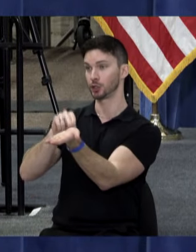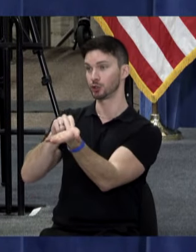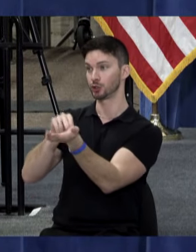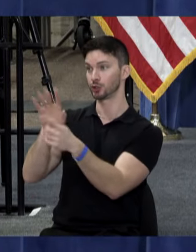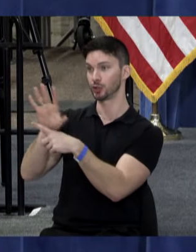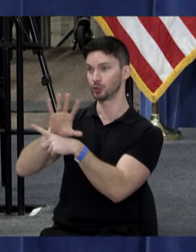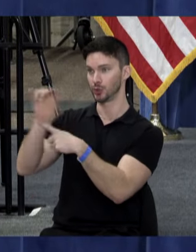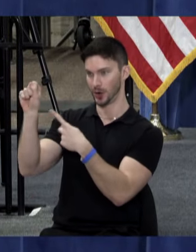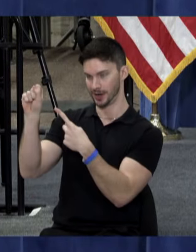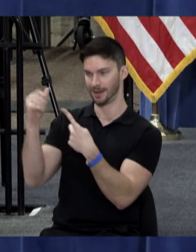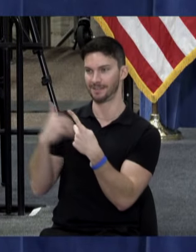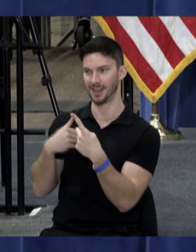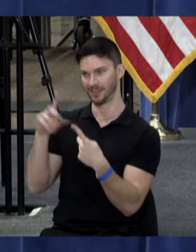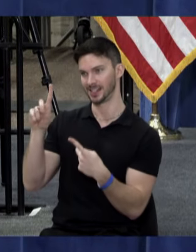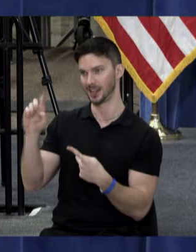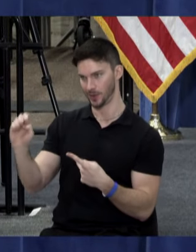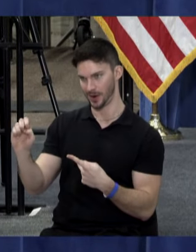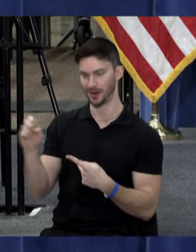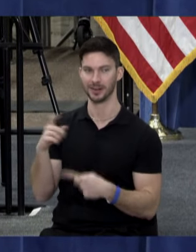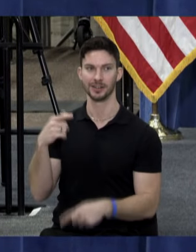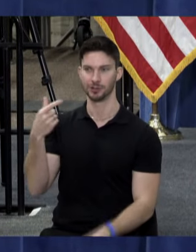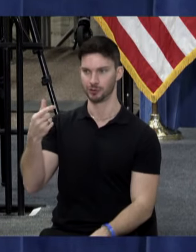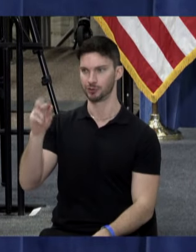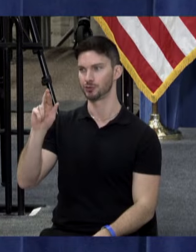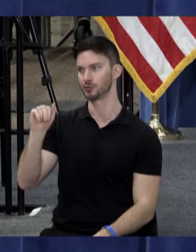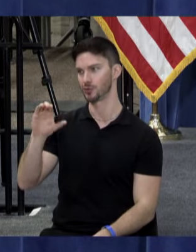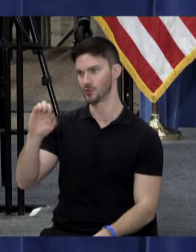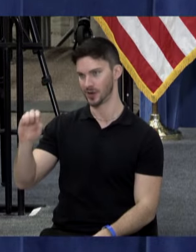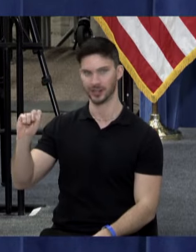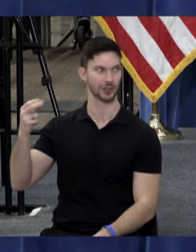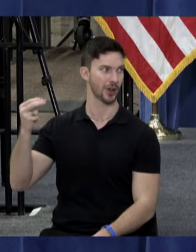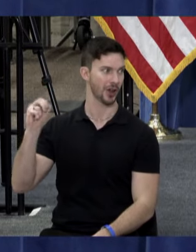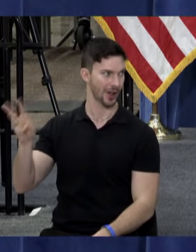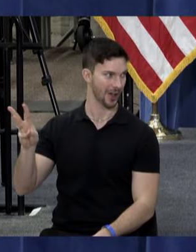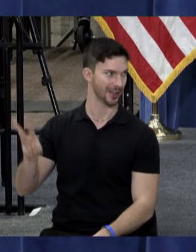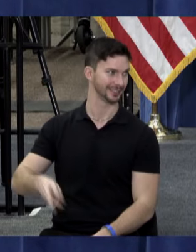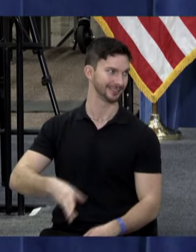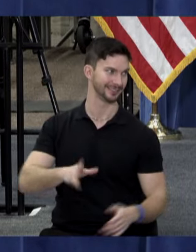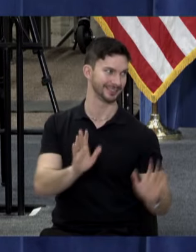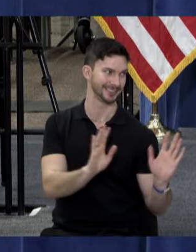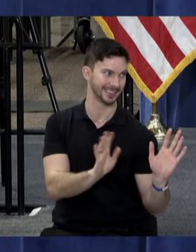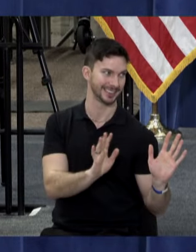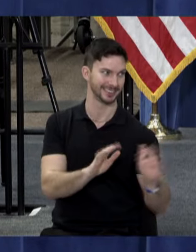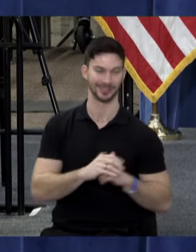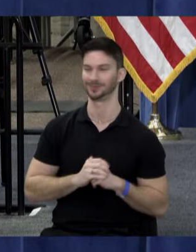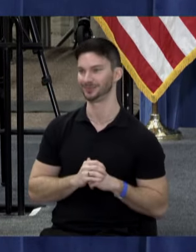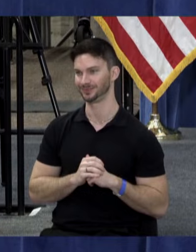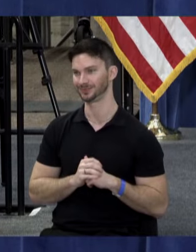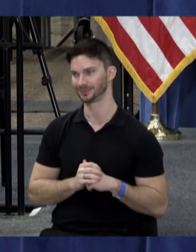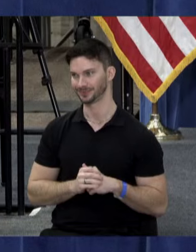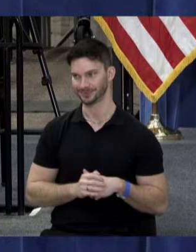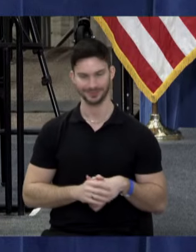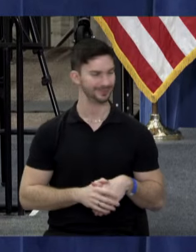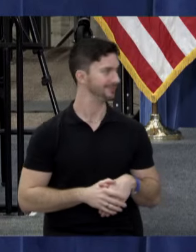for skills services, Grace Shaw down there. Hi, Grace. Okay, I'm going to start now, okay?